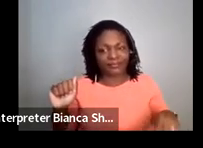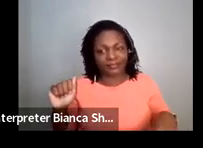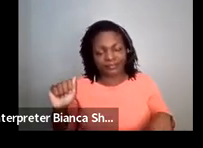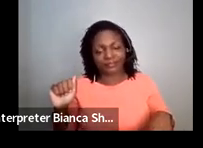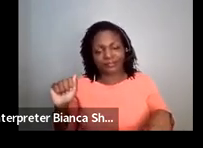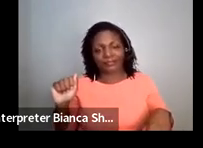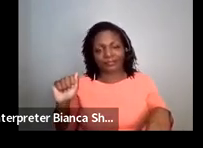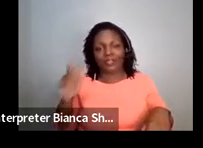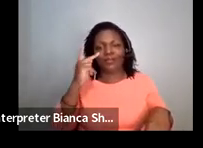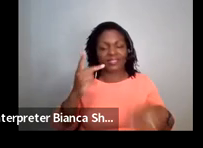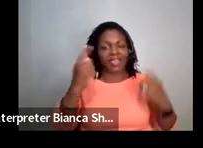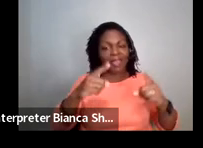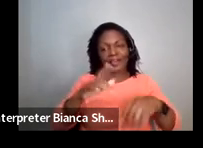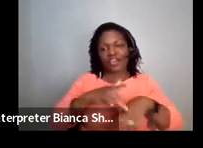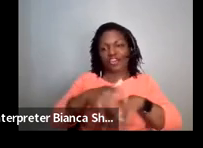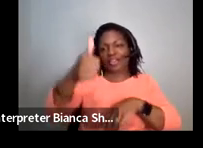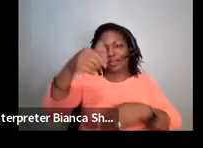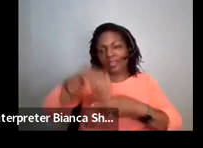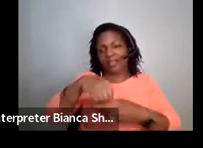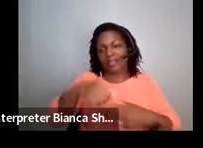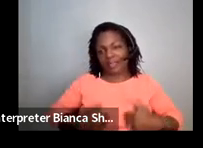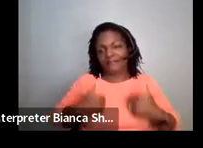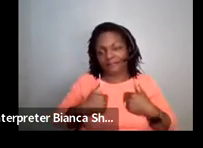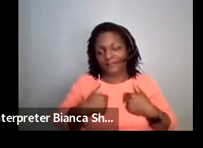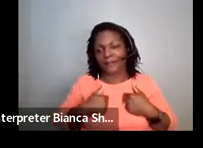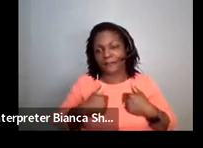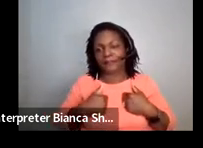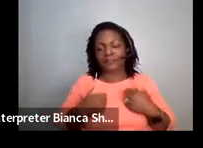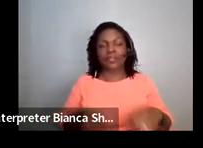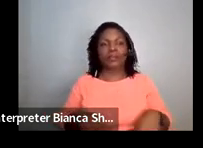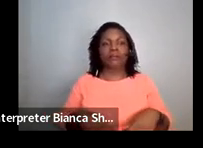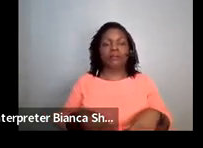Okay, Late life on set is what most of us know, as all time.